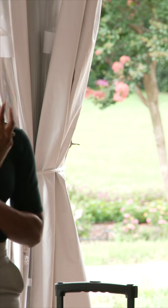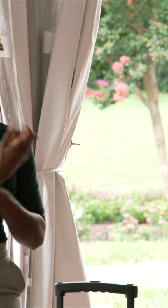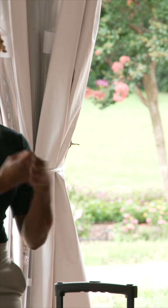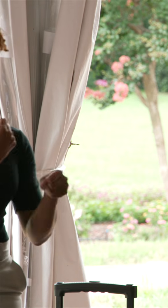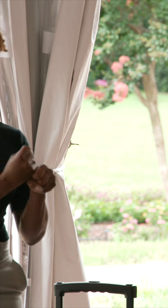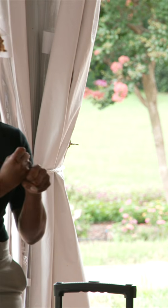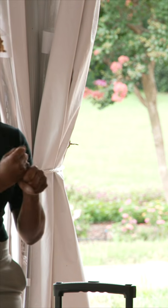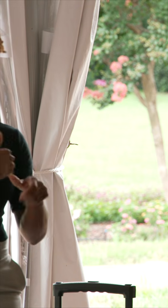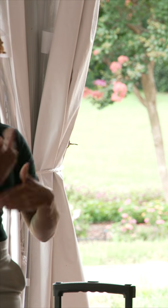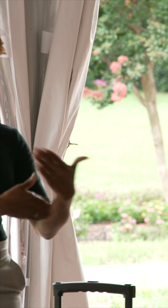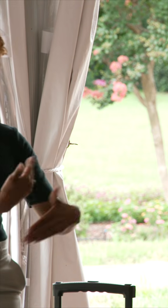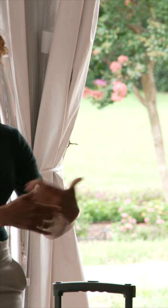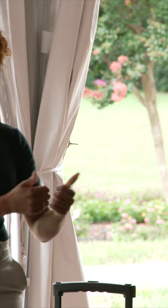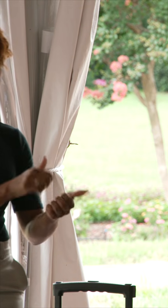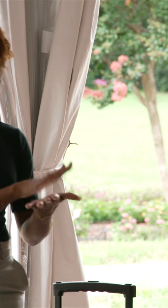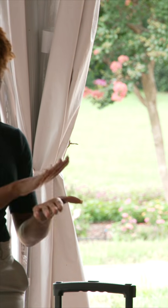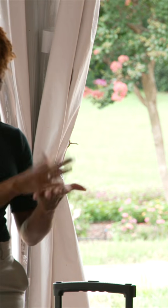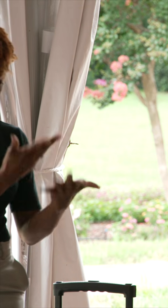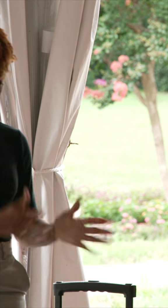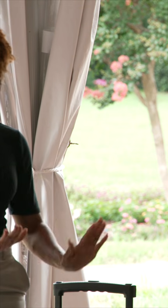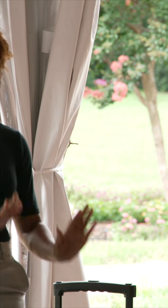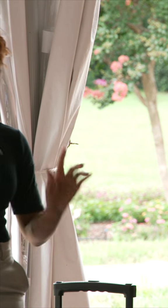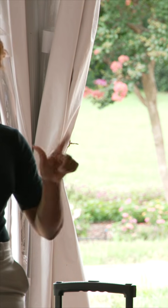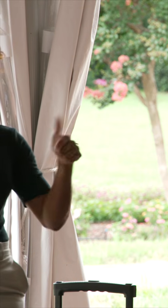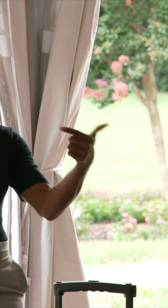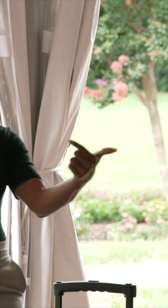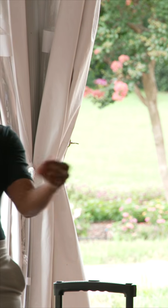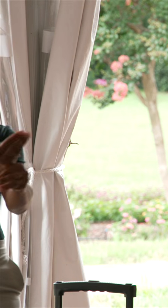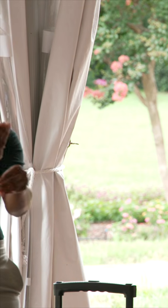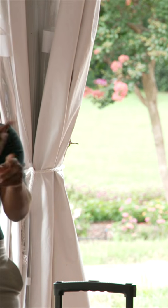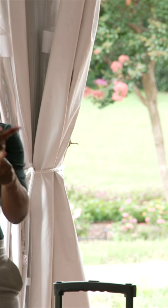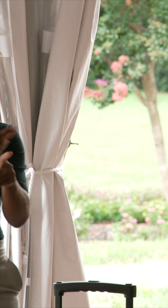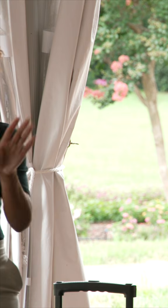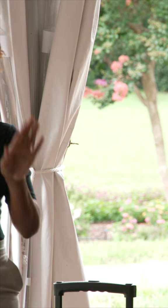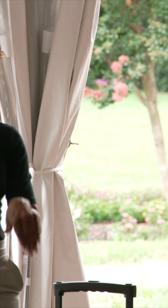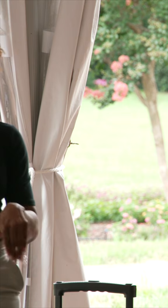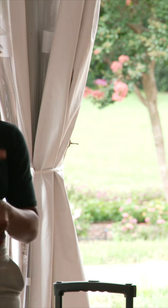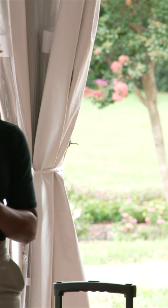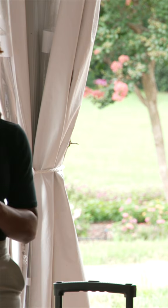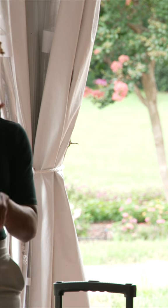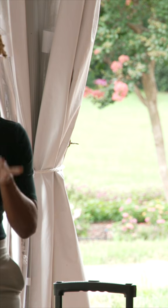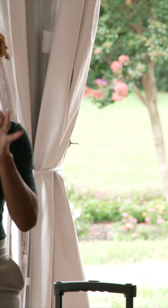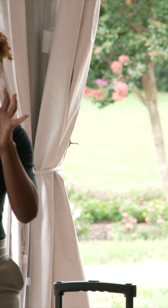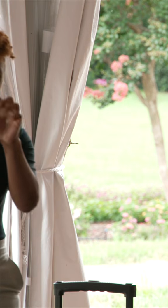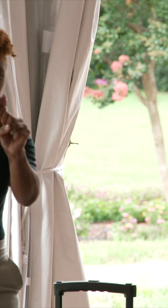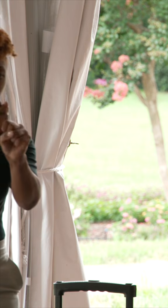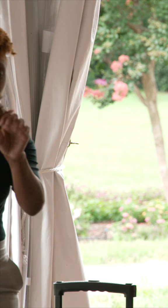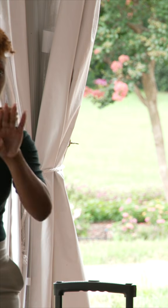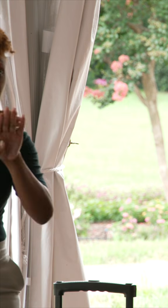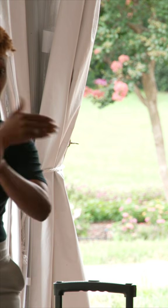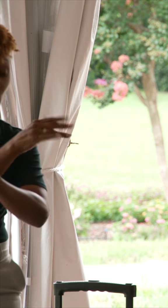so you could do the math. But it intrigued me that before the '70s, we didn't have something like